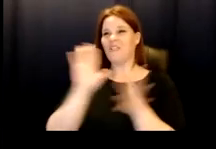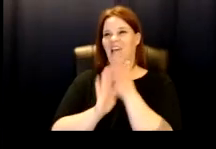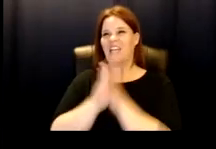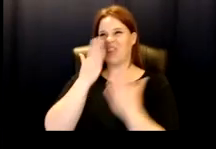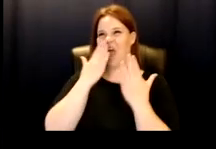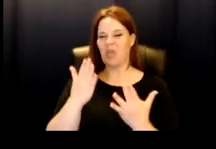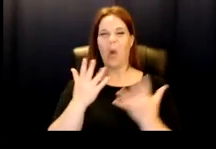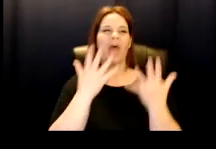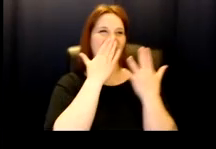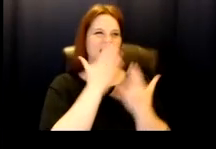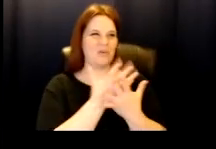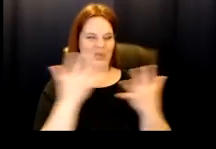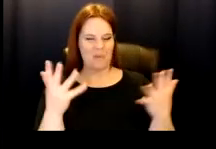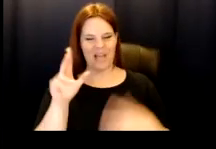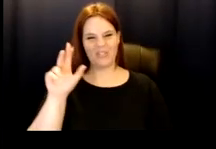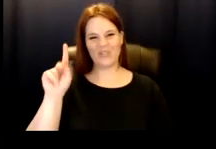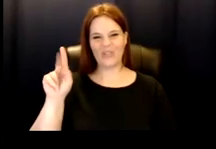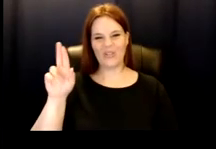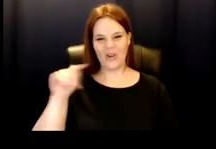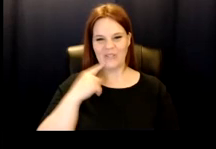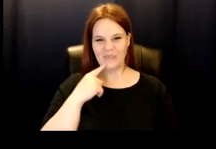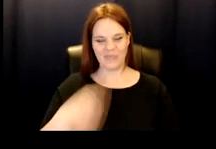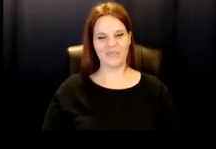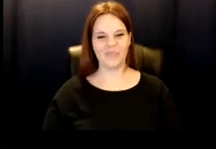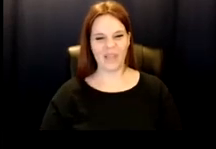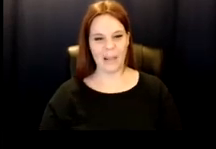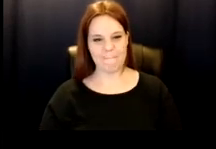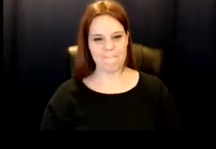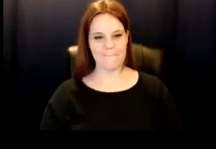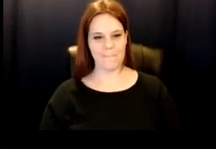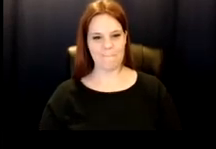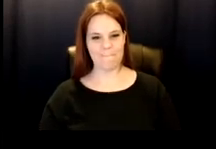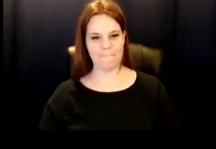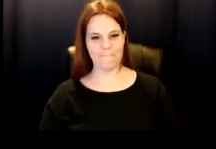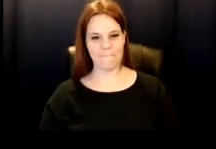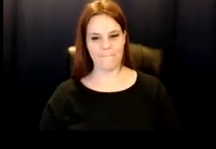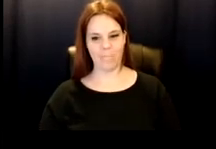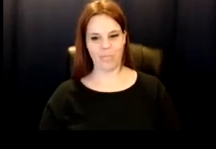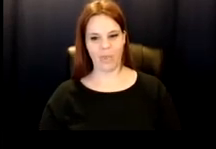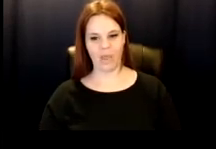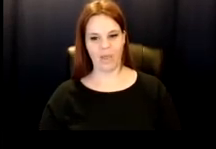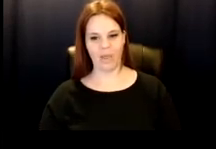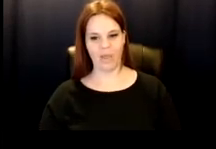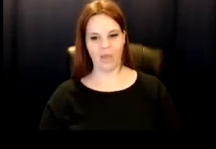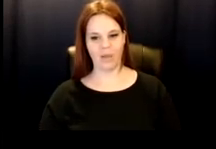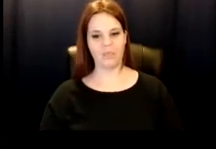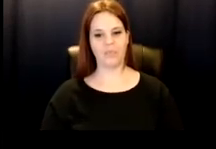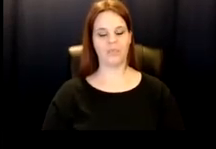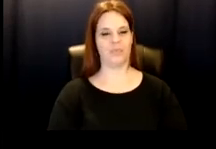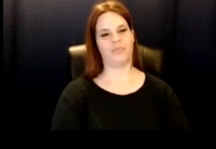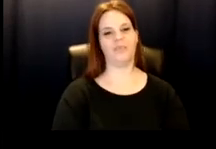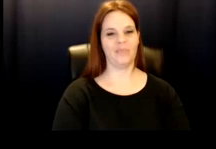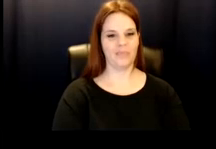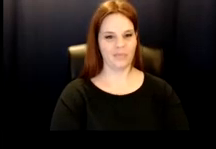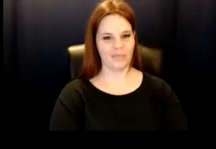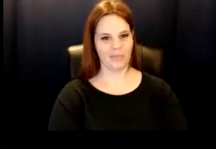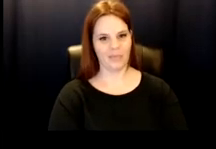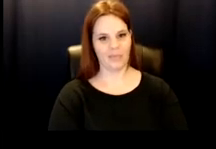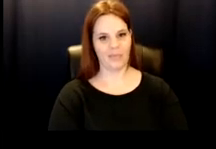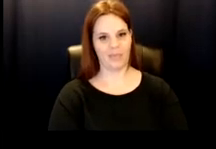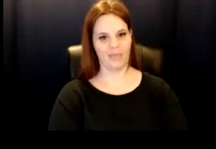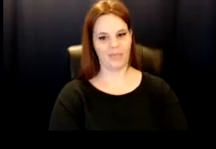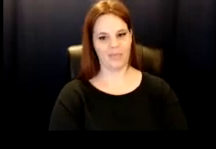Thank you so much. Okay. Thank you Meera and Barry so much for